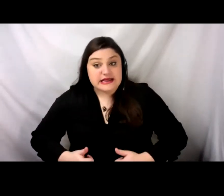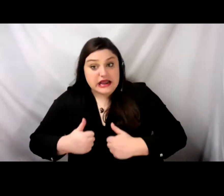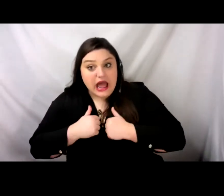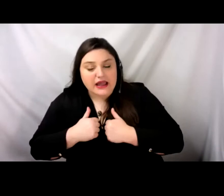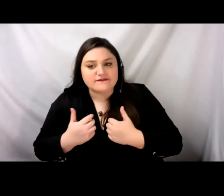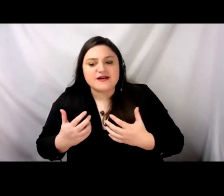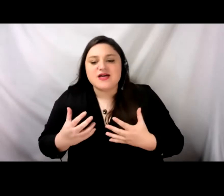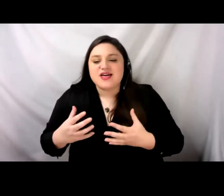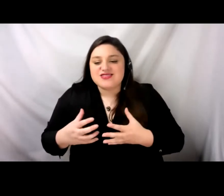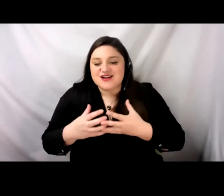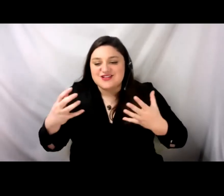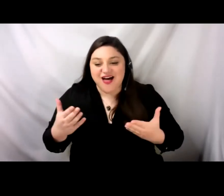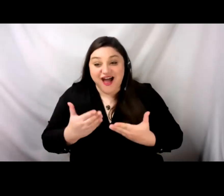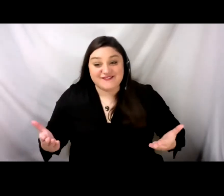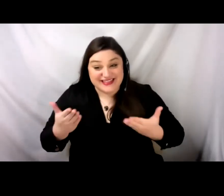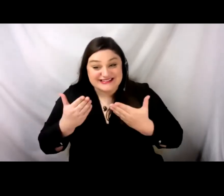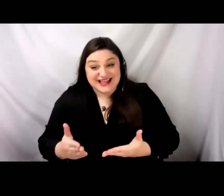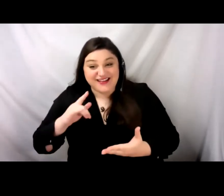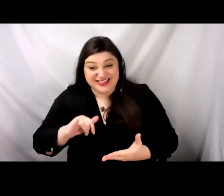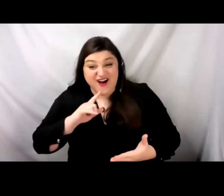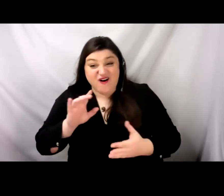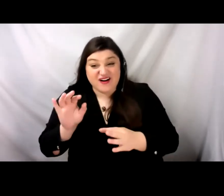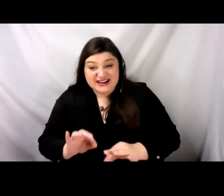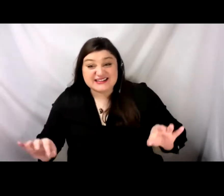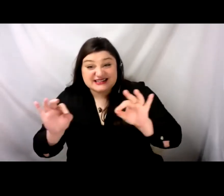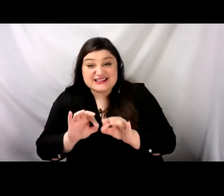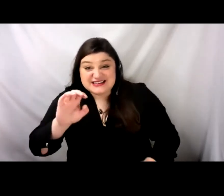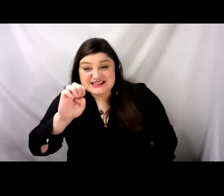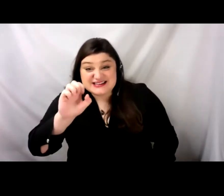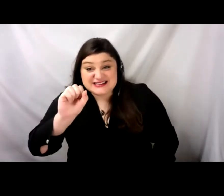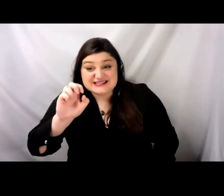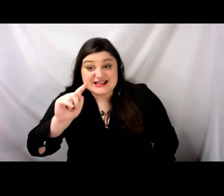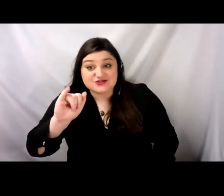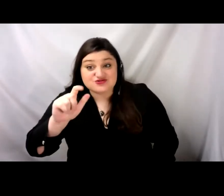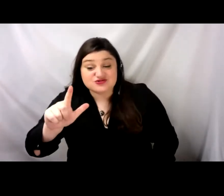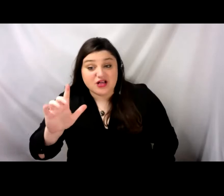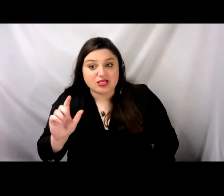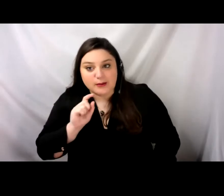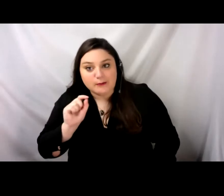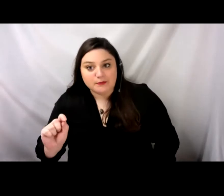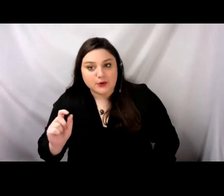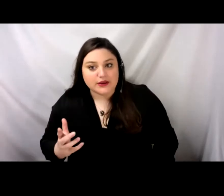for people to access to. We cannot ask people to be vaccinated to enter the supermarket